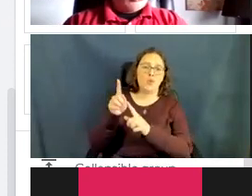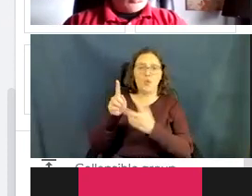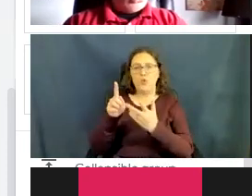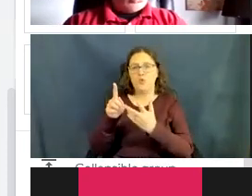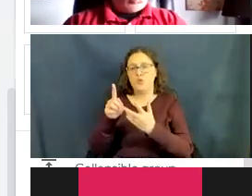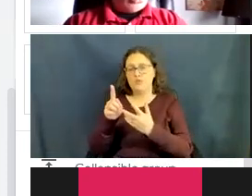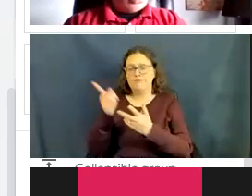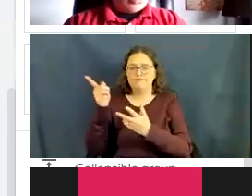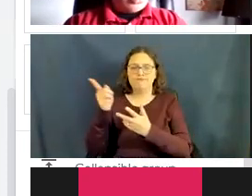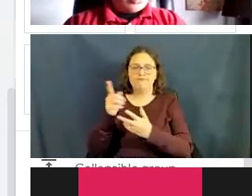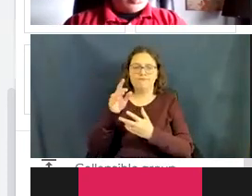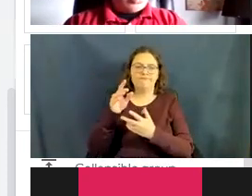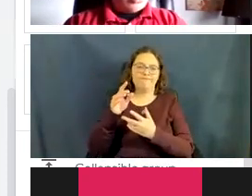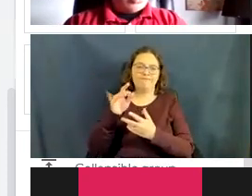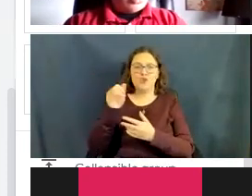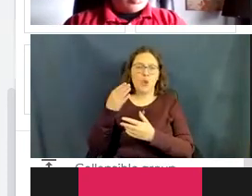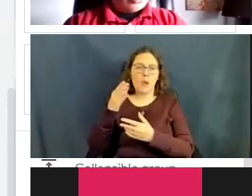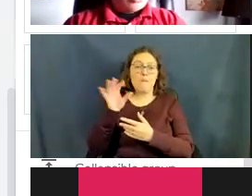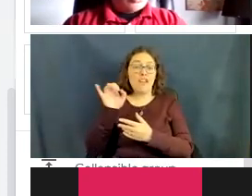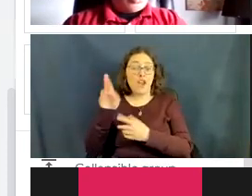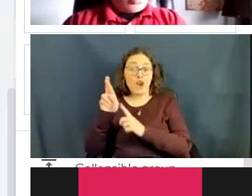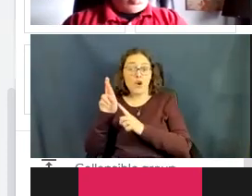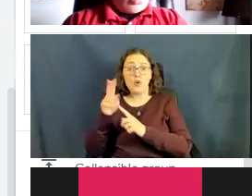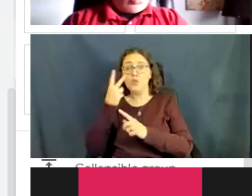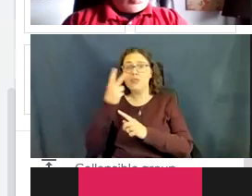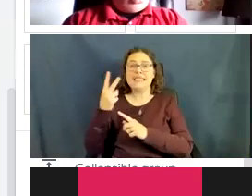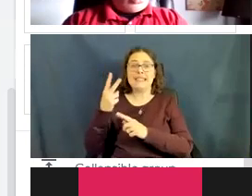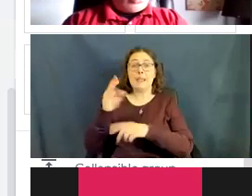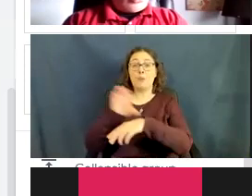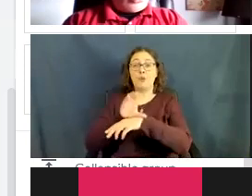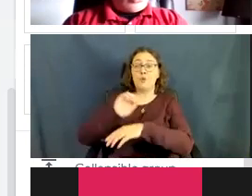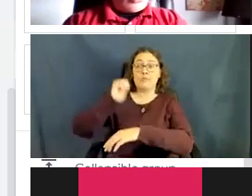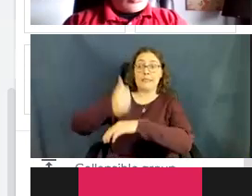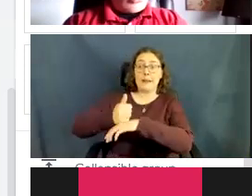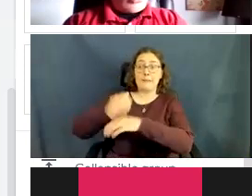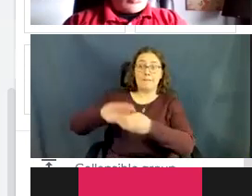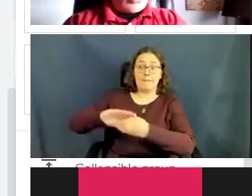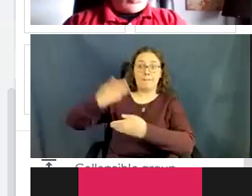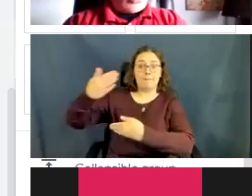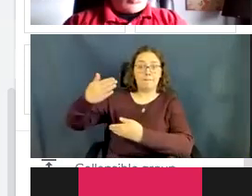Same thing, if you start to do it and you click save and put the students name and address,